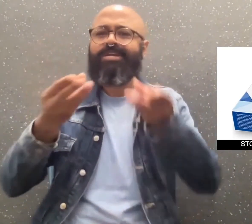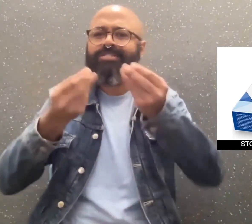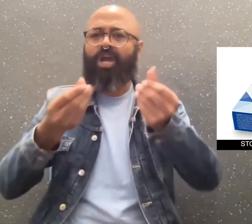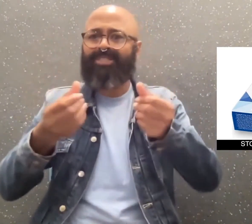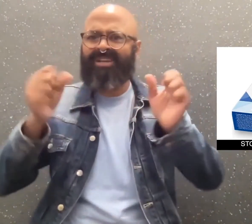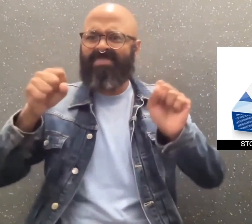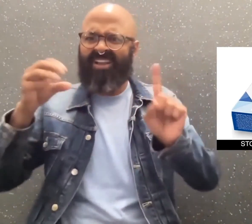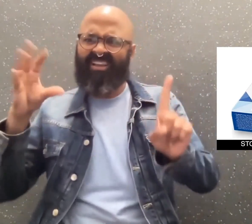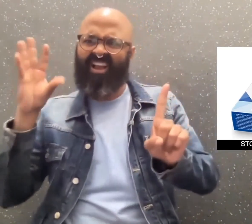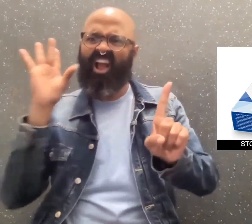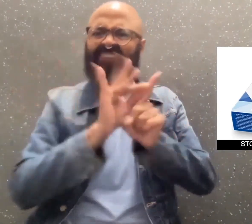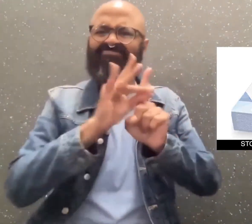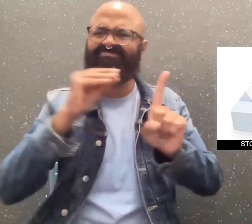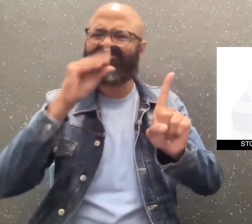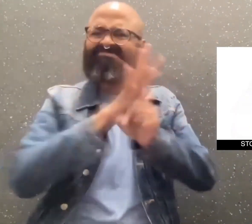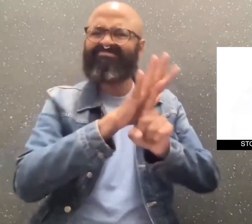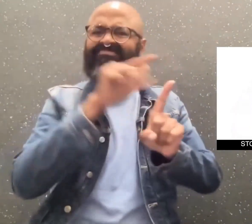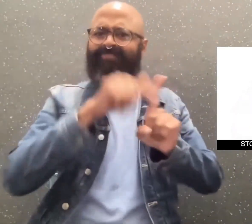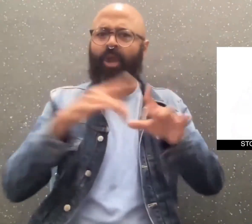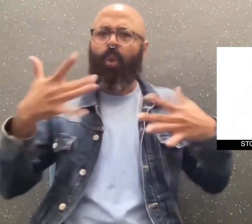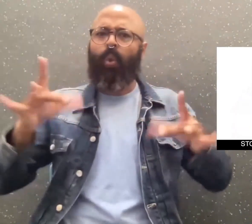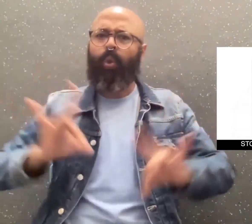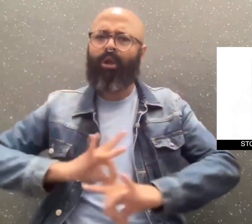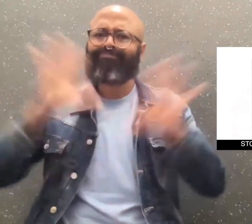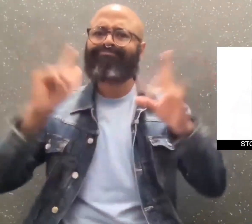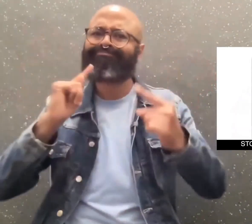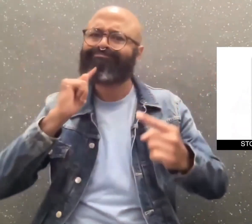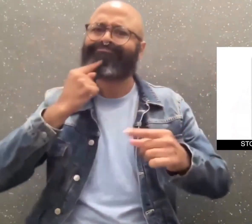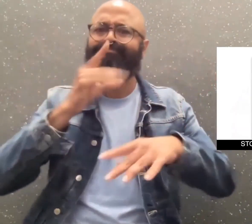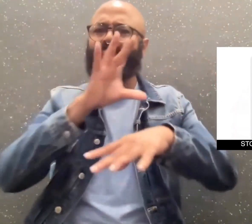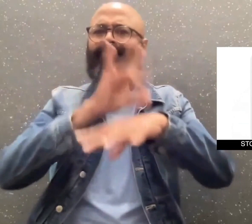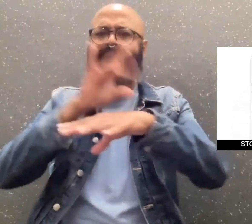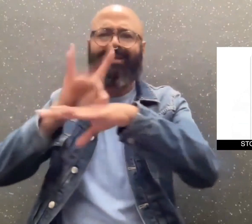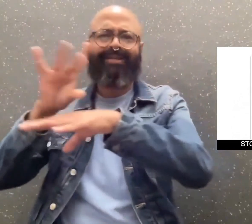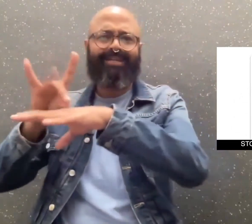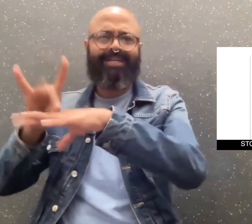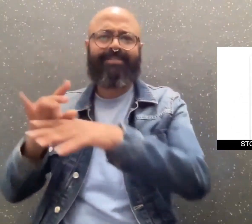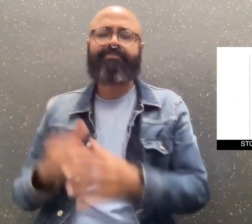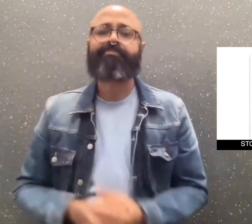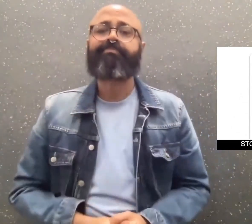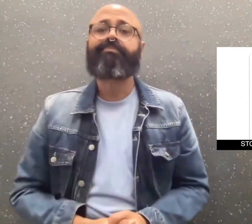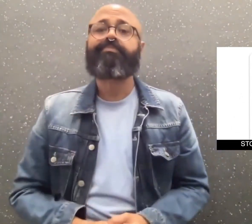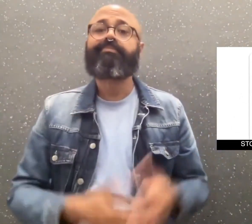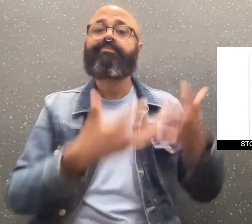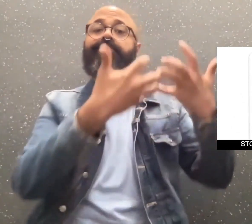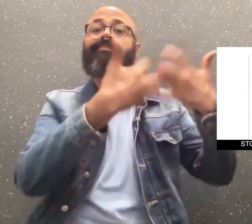The order says the liquid buffer solution may be contaminated with potentially harmful bacteria.